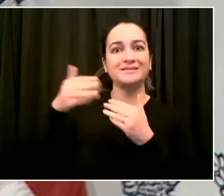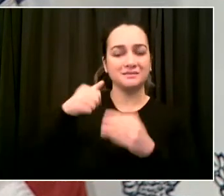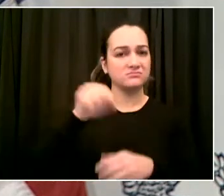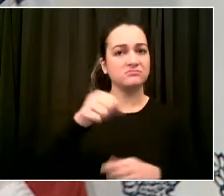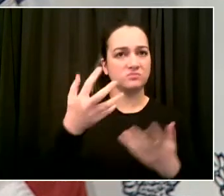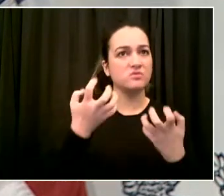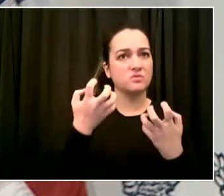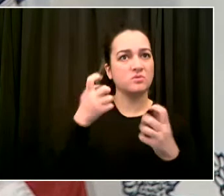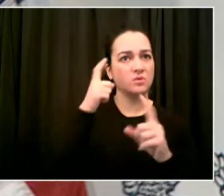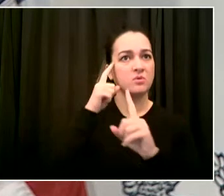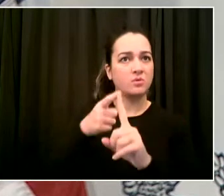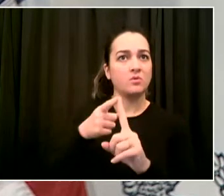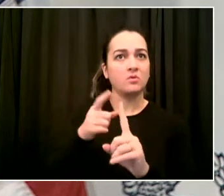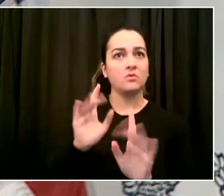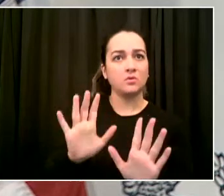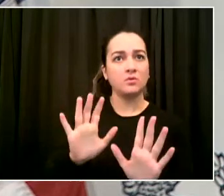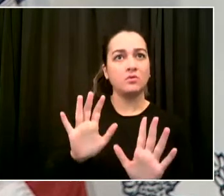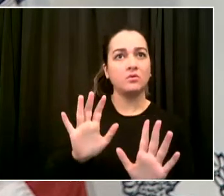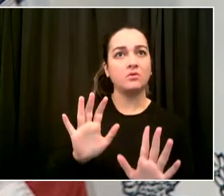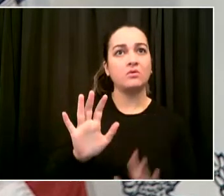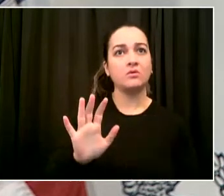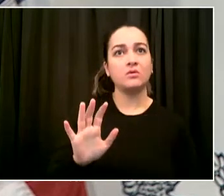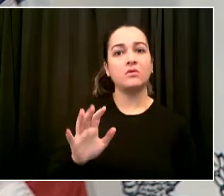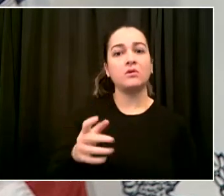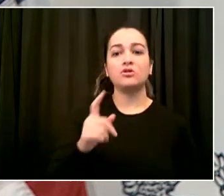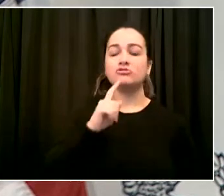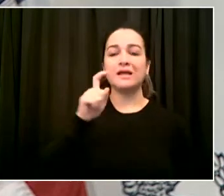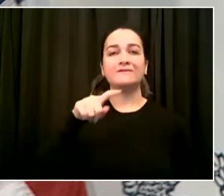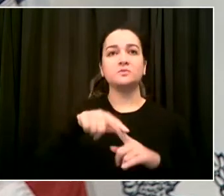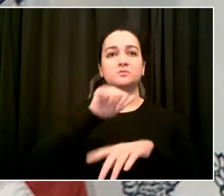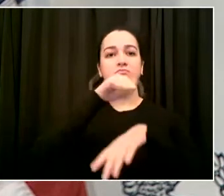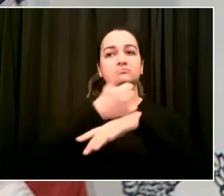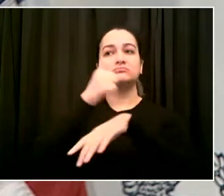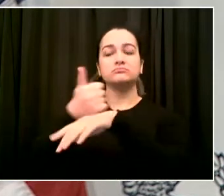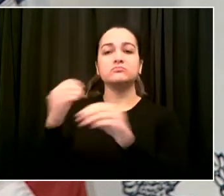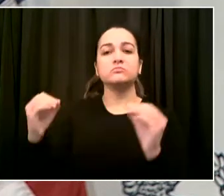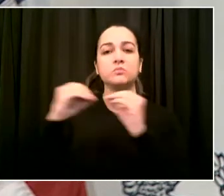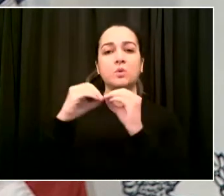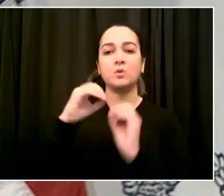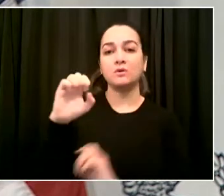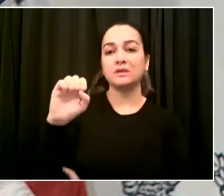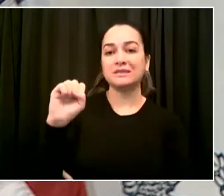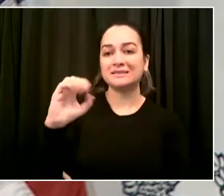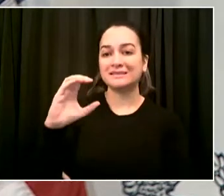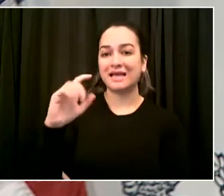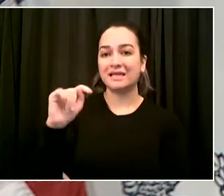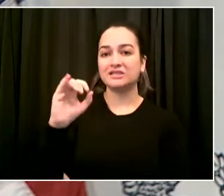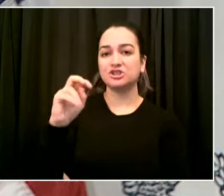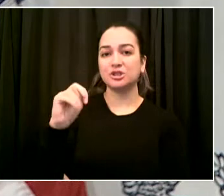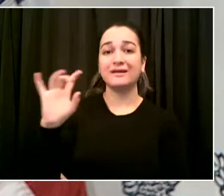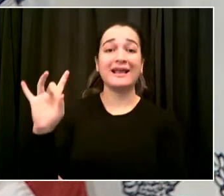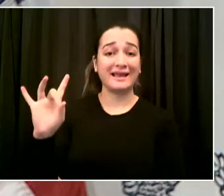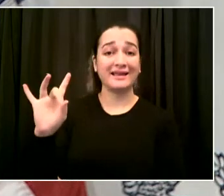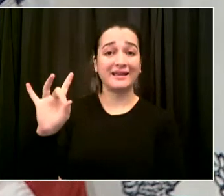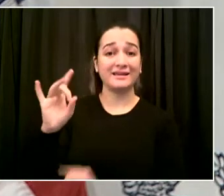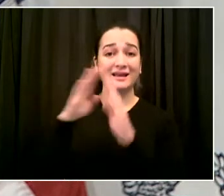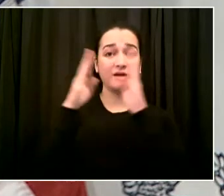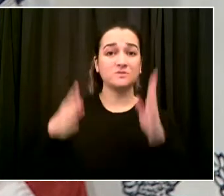FOCUSED ON, WE THINK IT WILL MAKAKE THE E BIGGES IMPACT. BUT I WILL CERTAINLY TAKE A LOOK AT THAT ASS